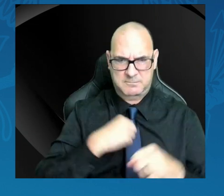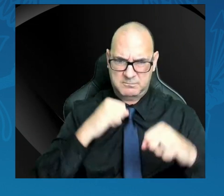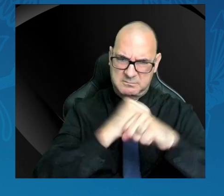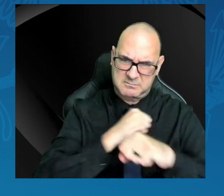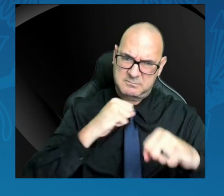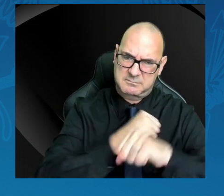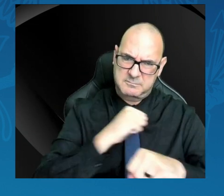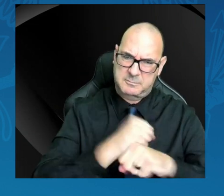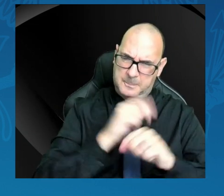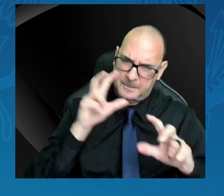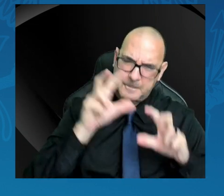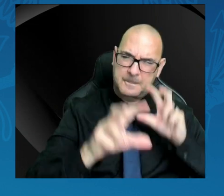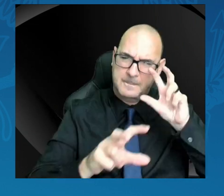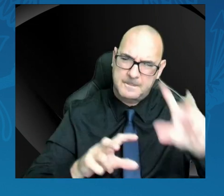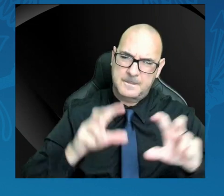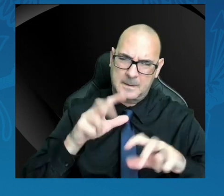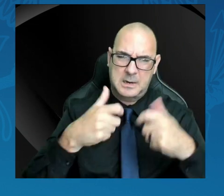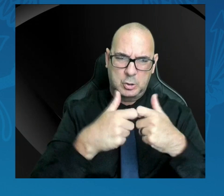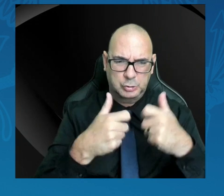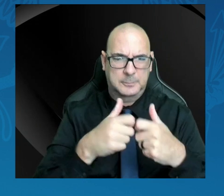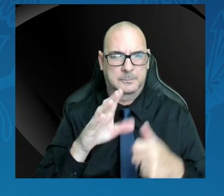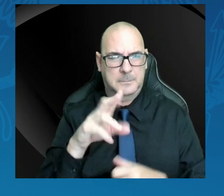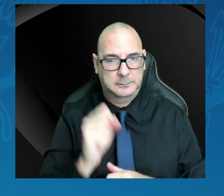And as a United States senator, I introduced the first bill